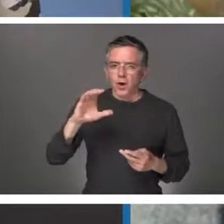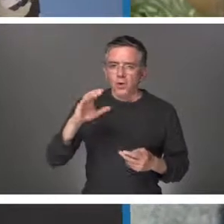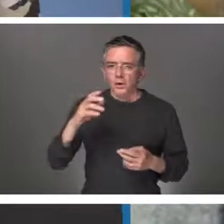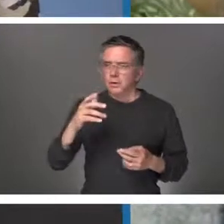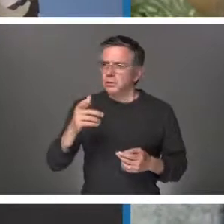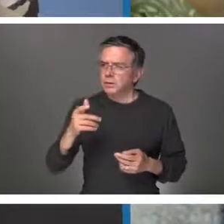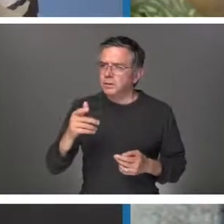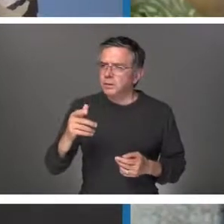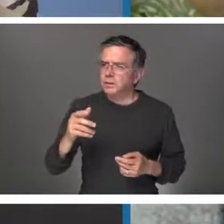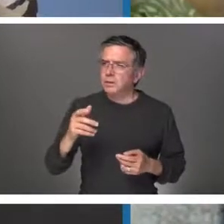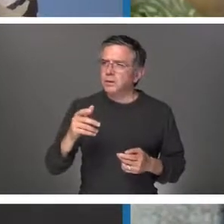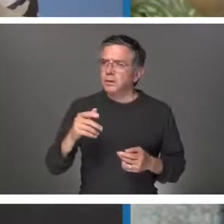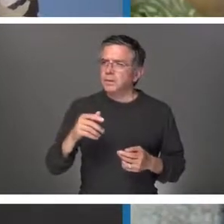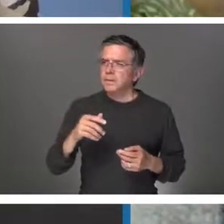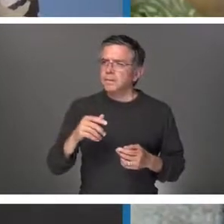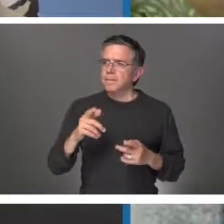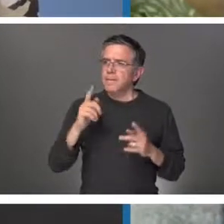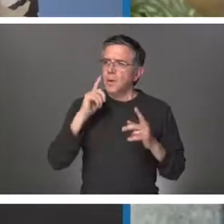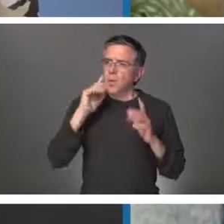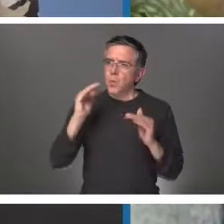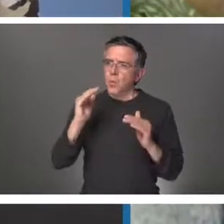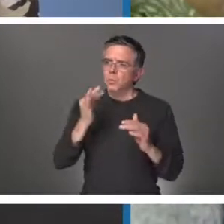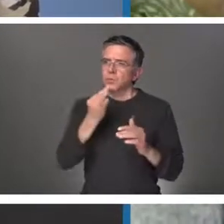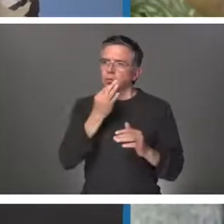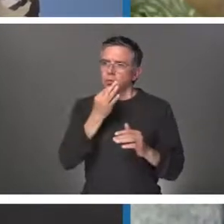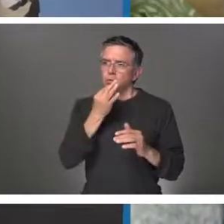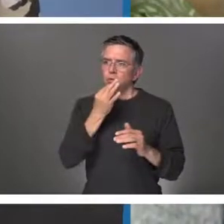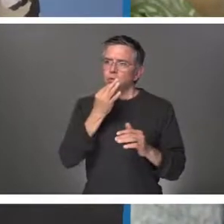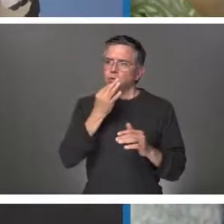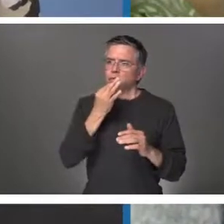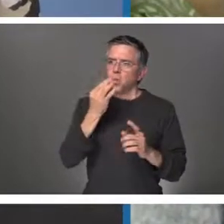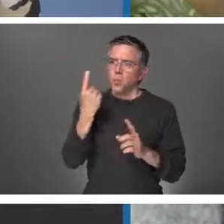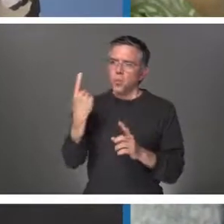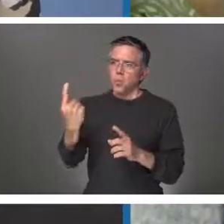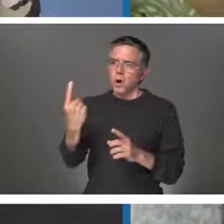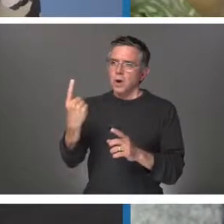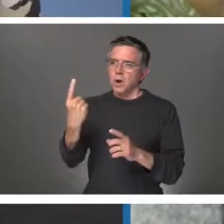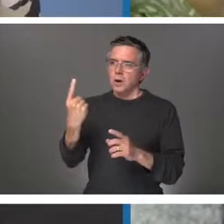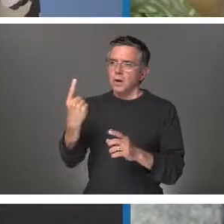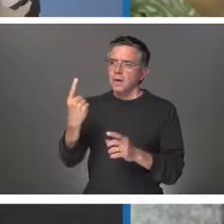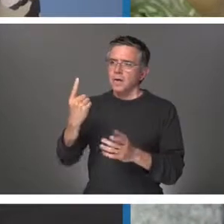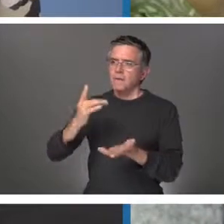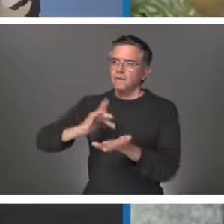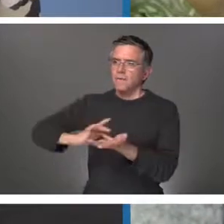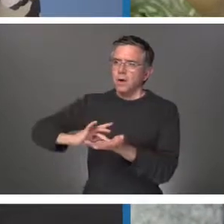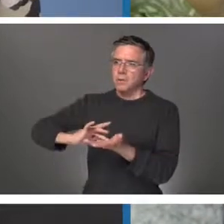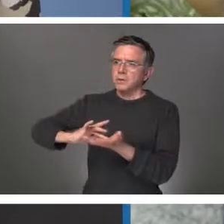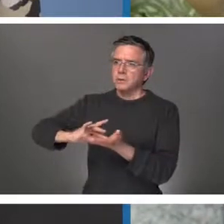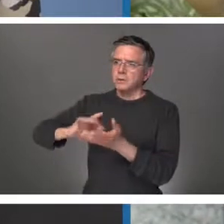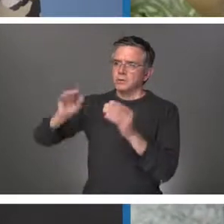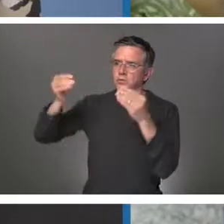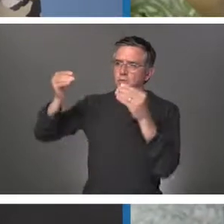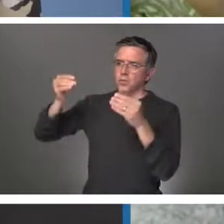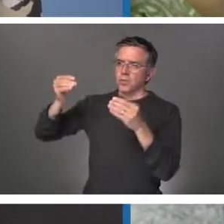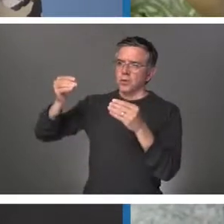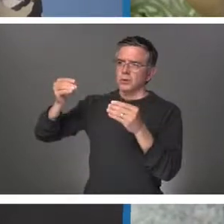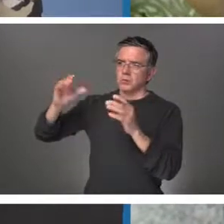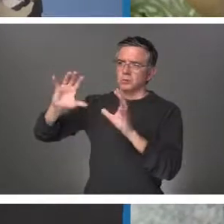who's been talking about partnering with us, but very specifically working with groups who have vaccine